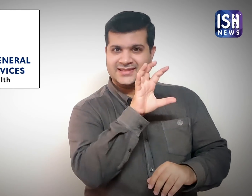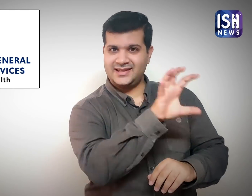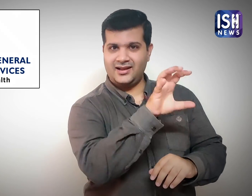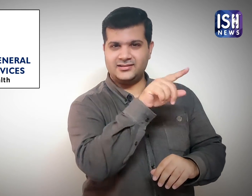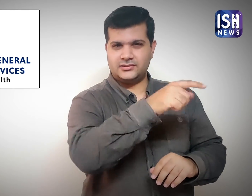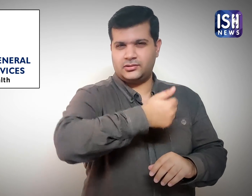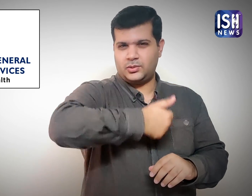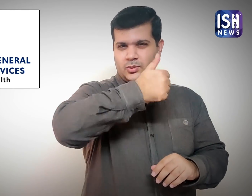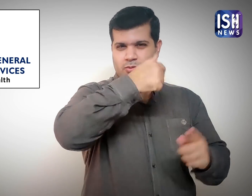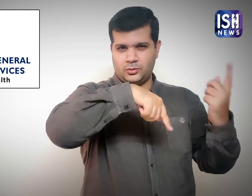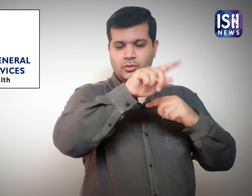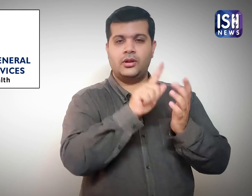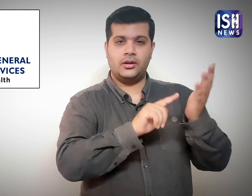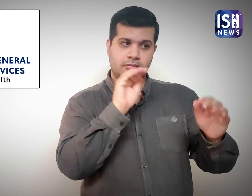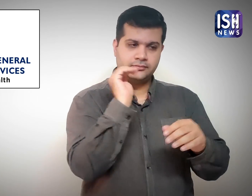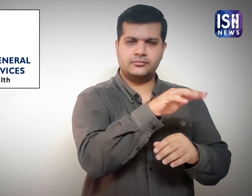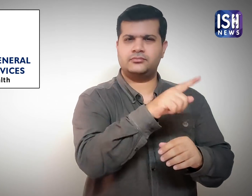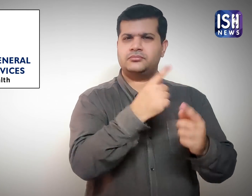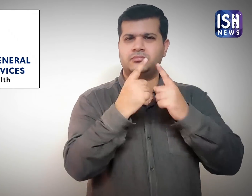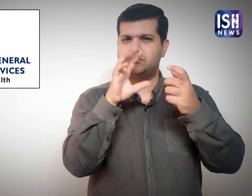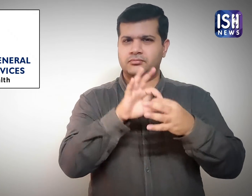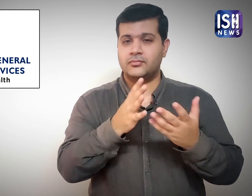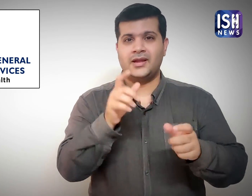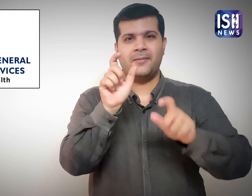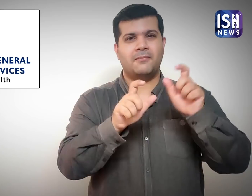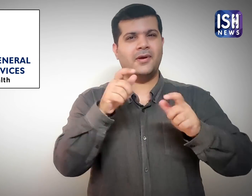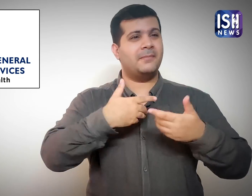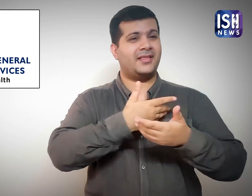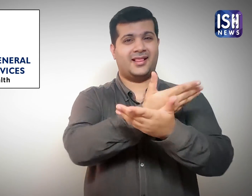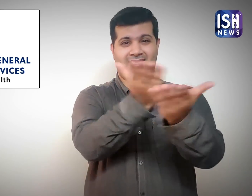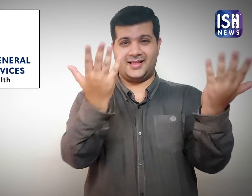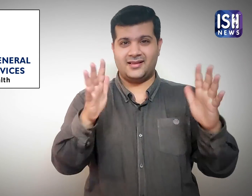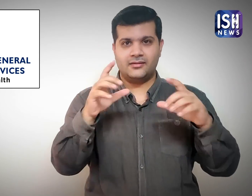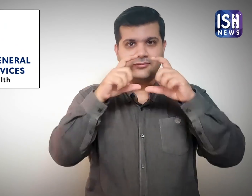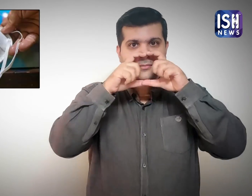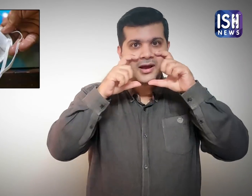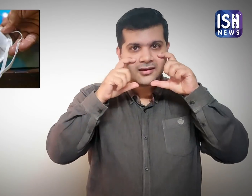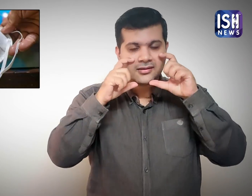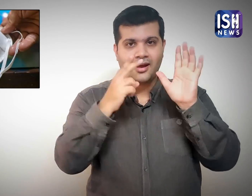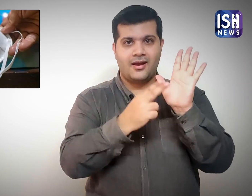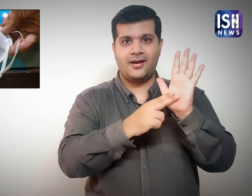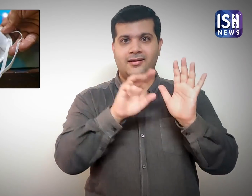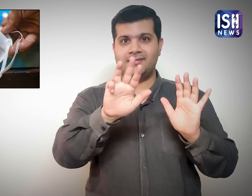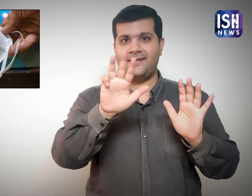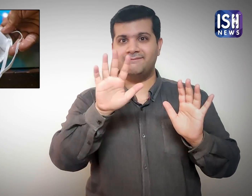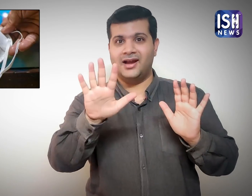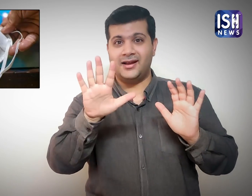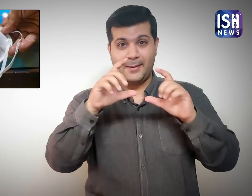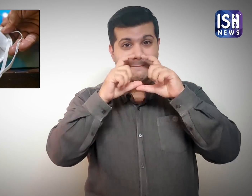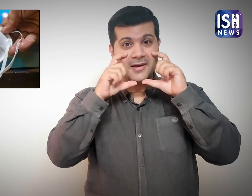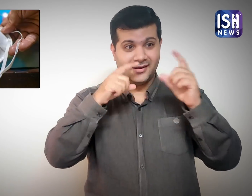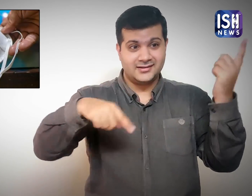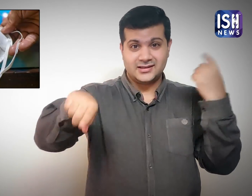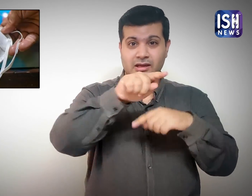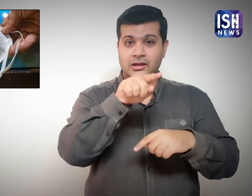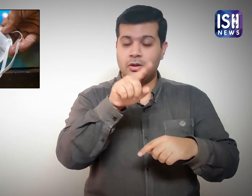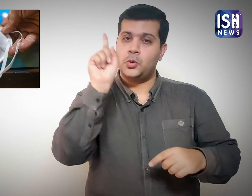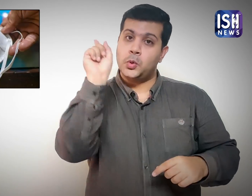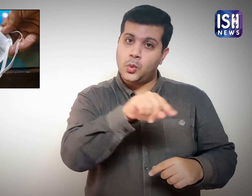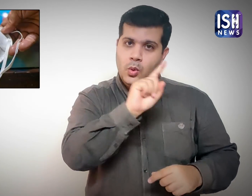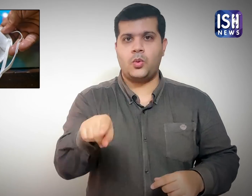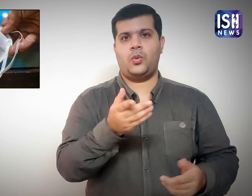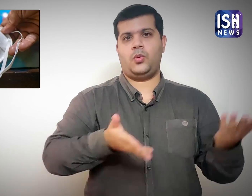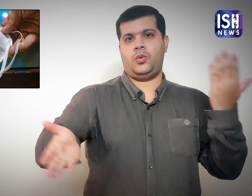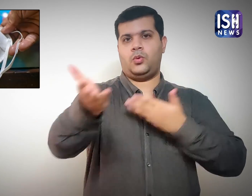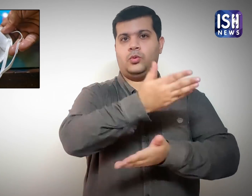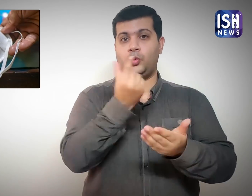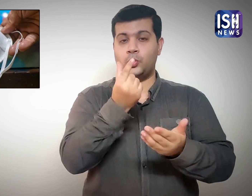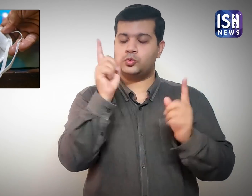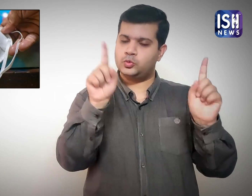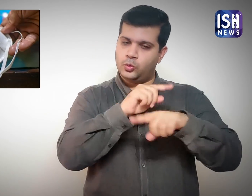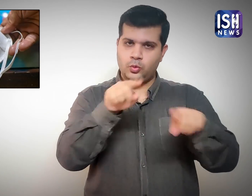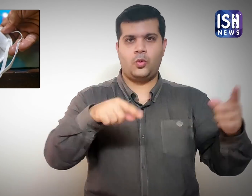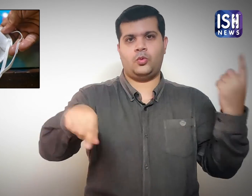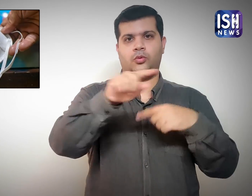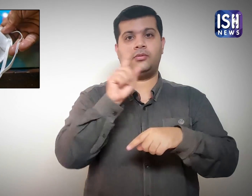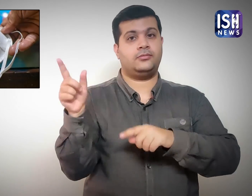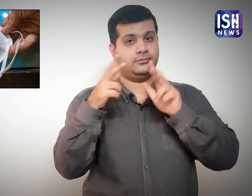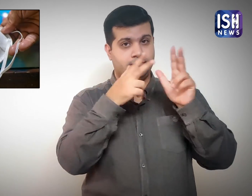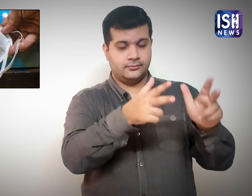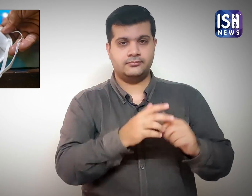to state authorities stating that the public is using the N95 masks inappropriately.